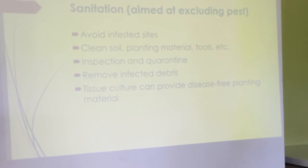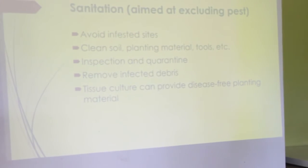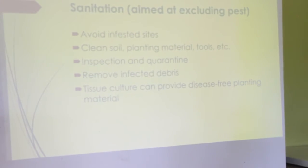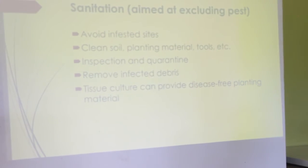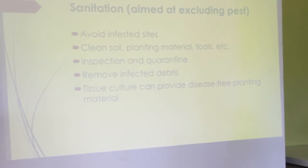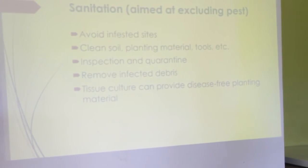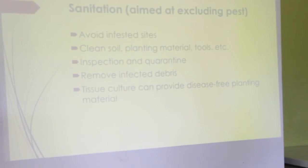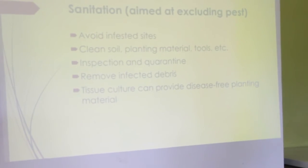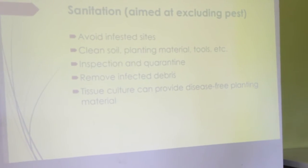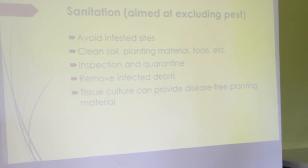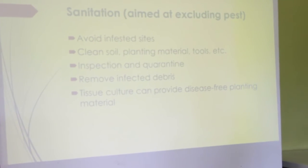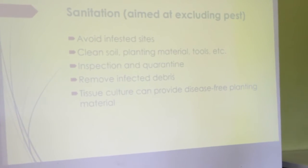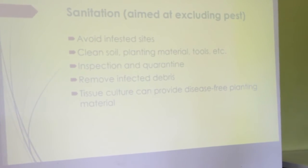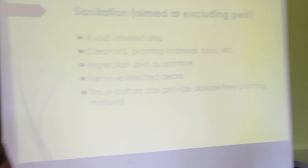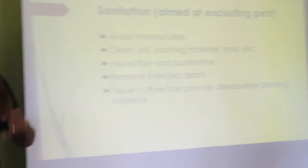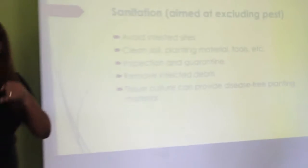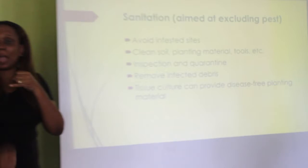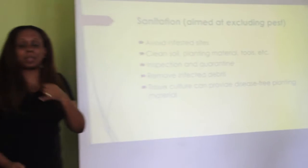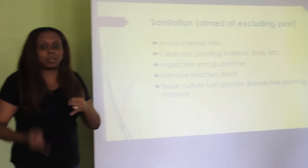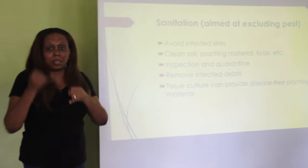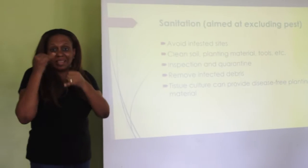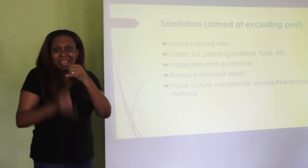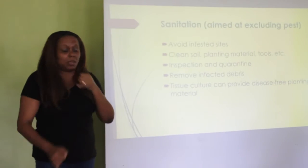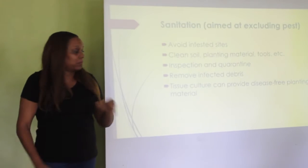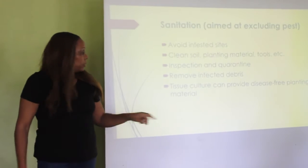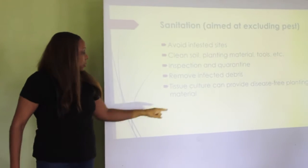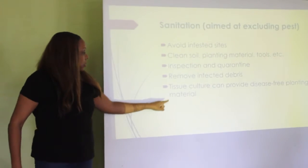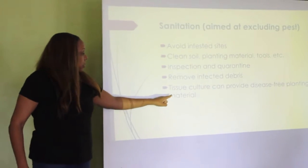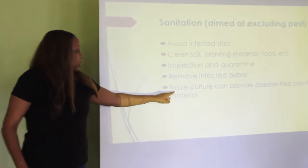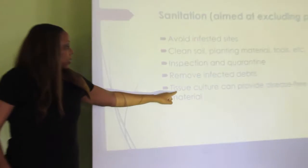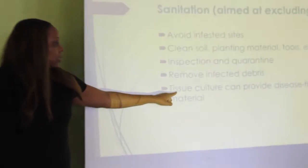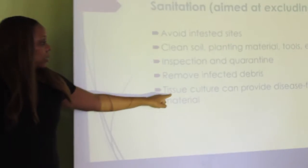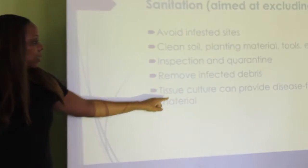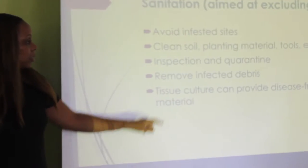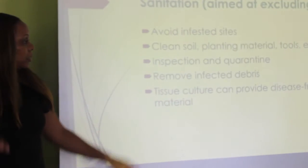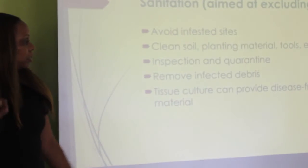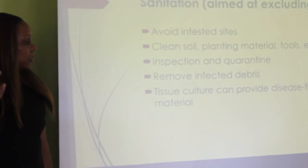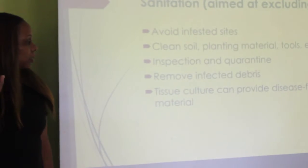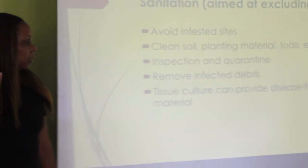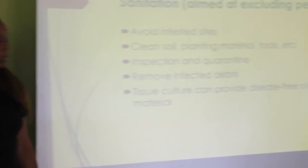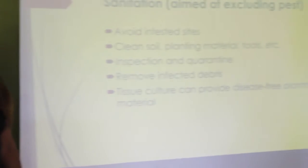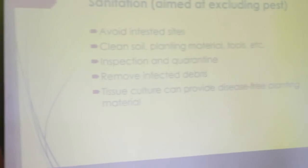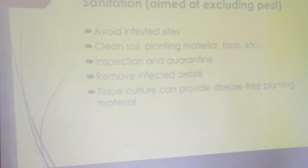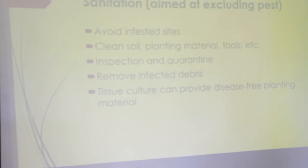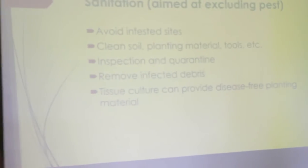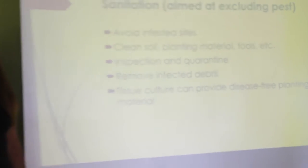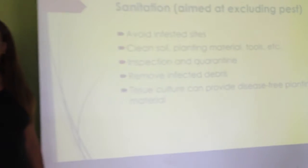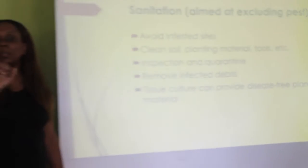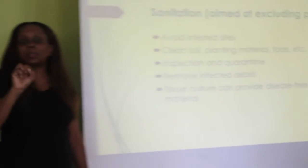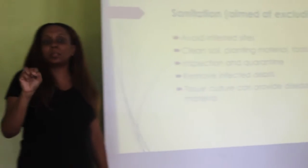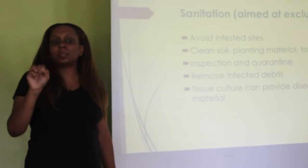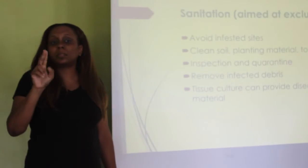can provide disease-free plantain material and we have a tissue culture lab at the ministry